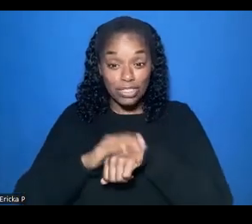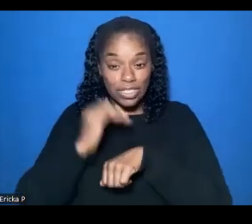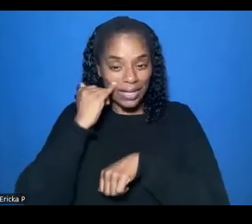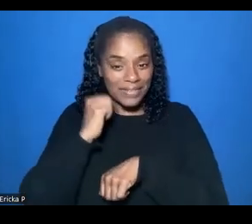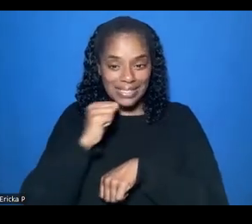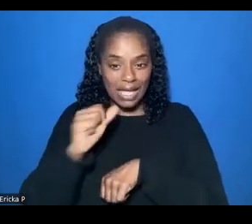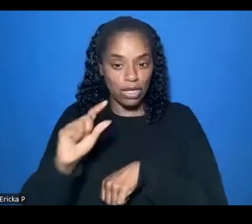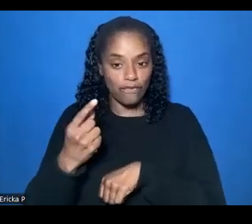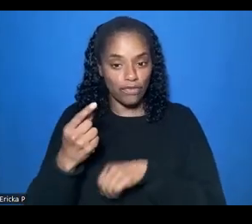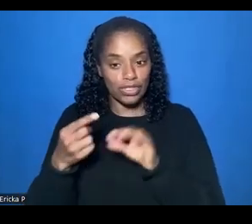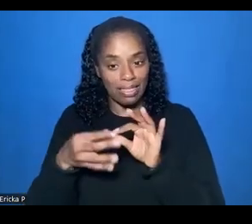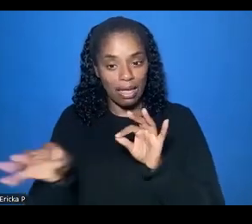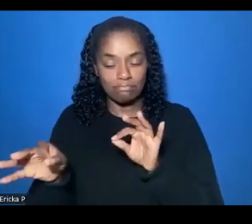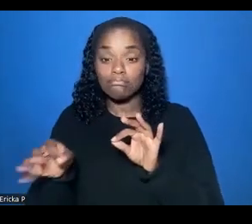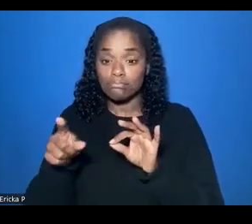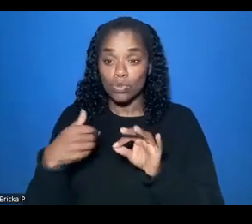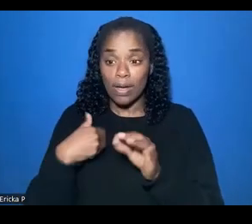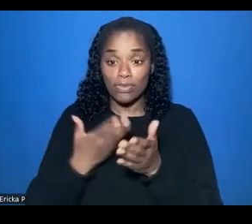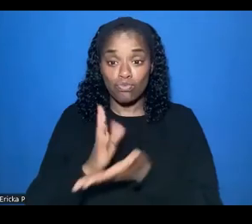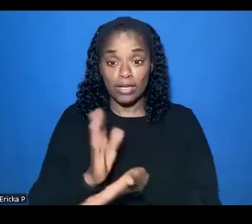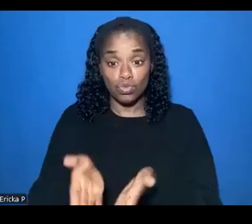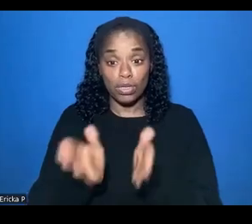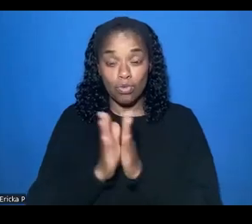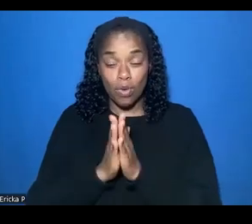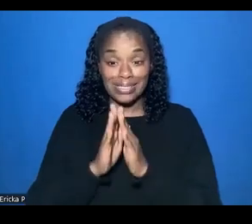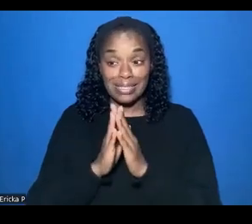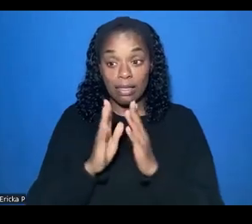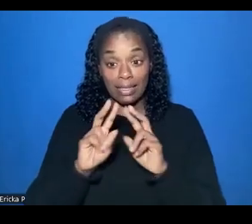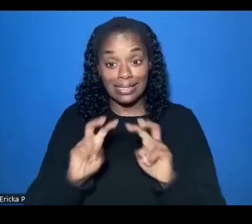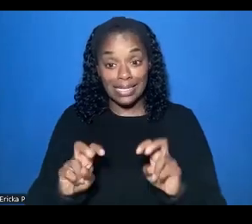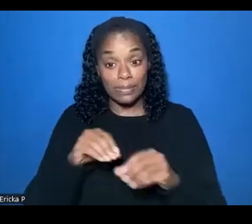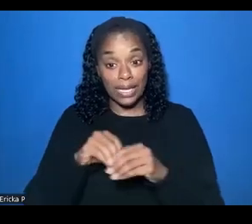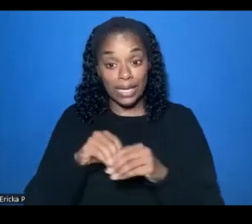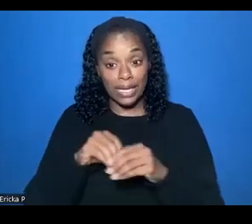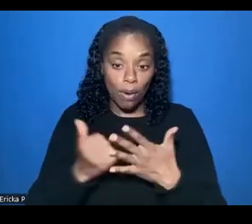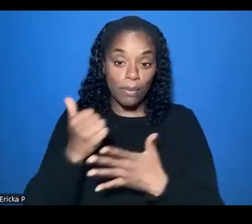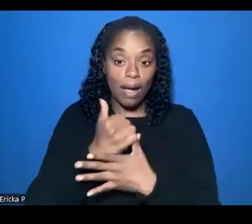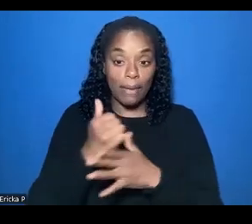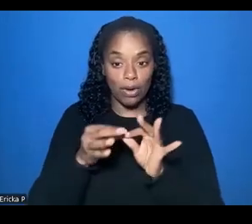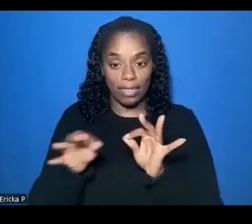to request for the, assessment in your primary language.